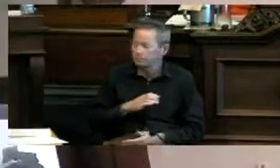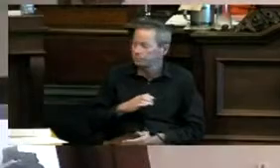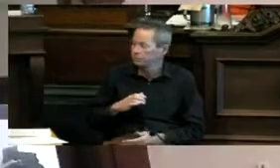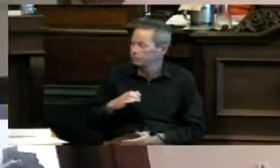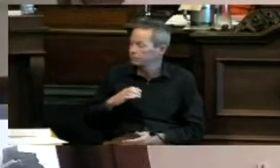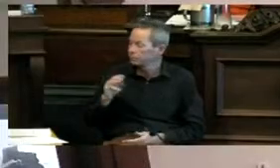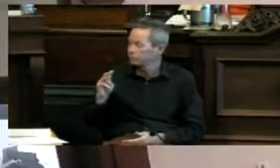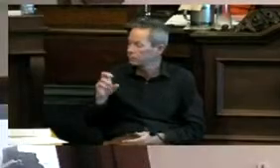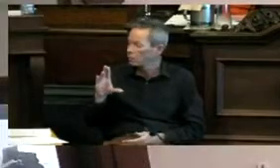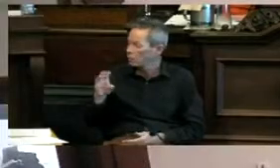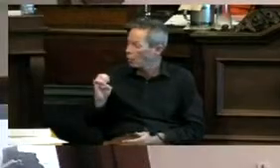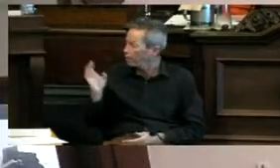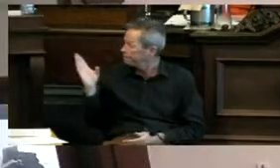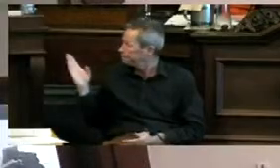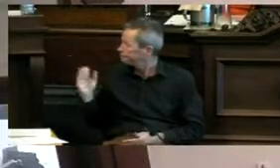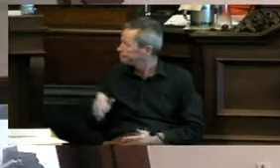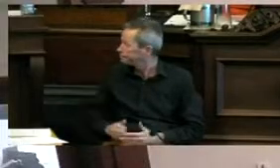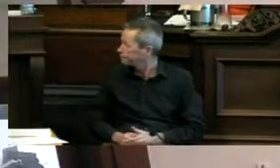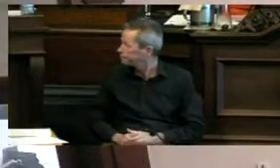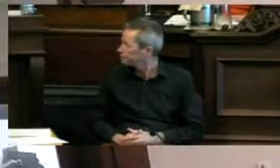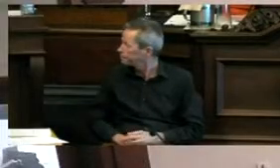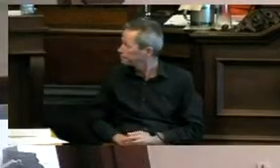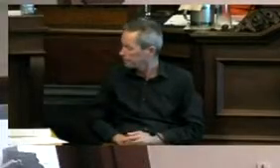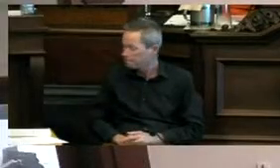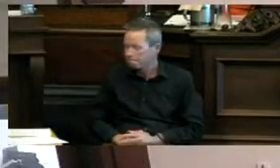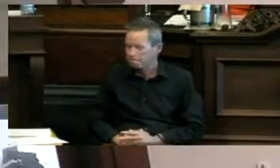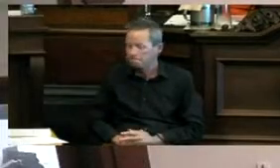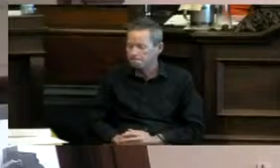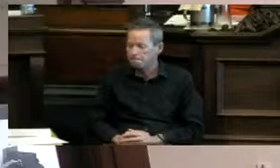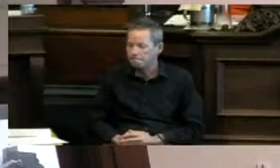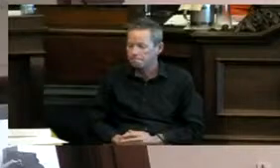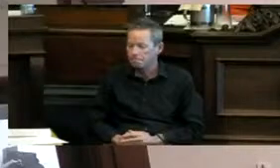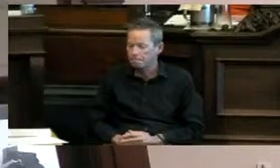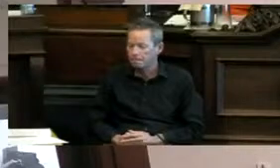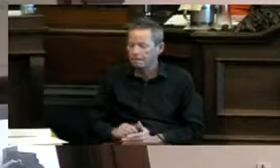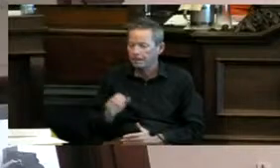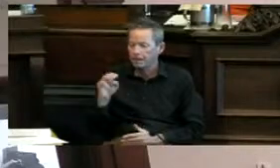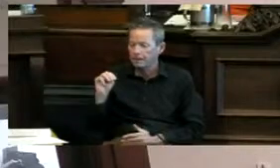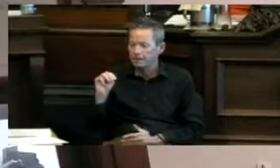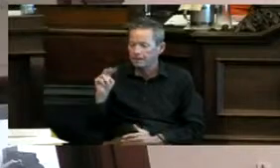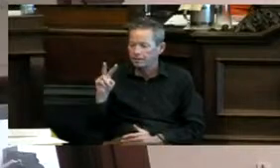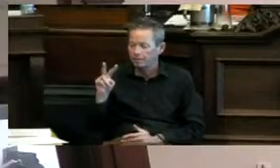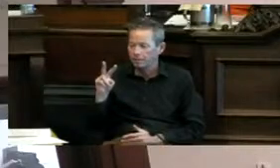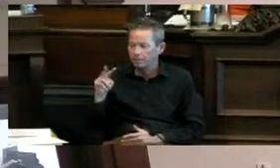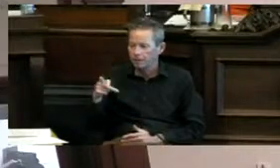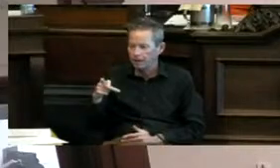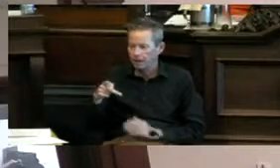stroke and all the other stuff